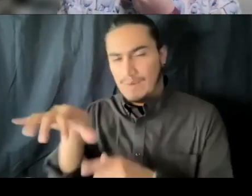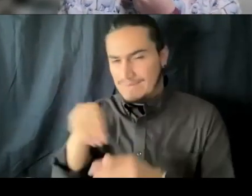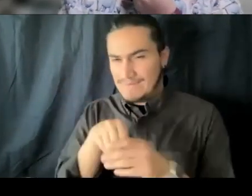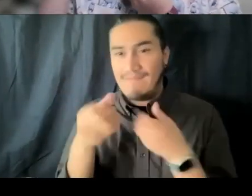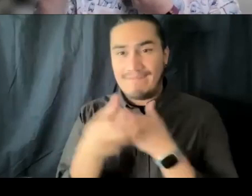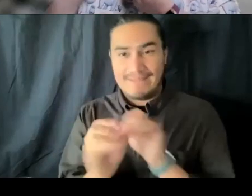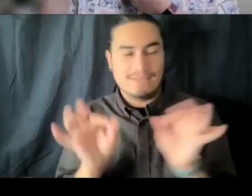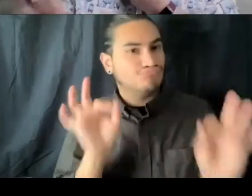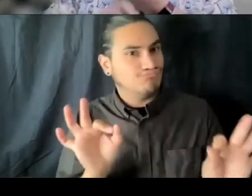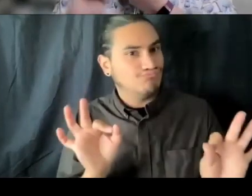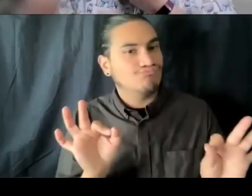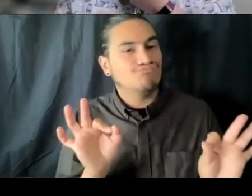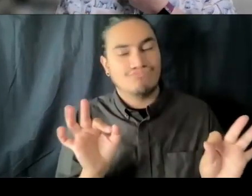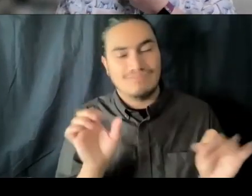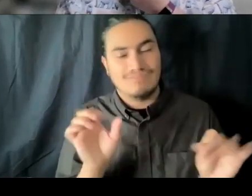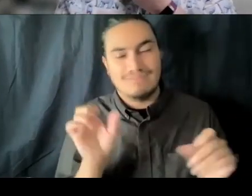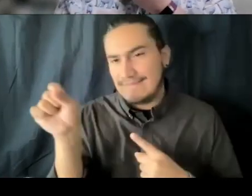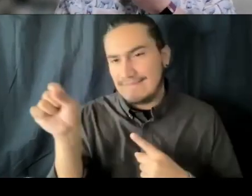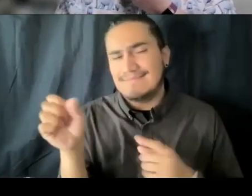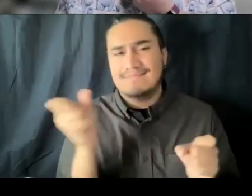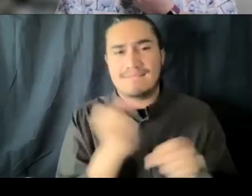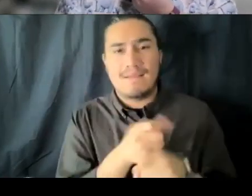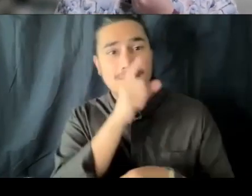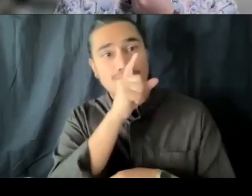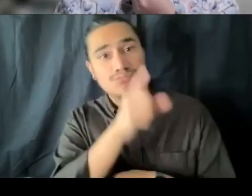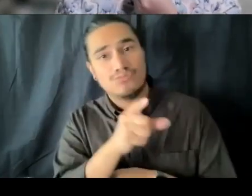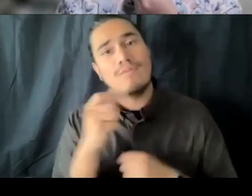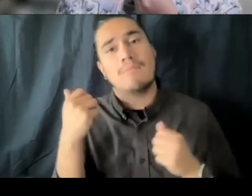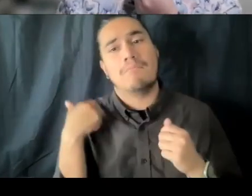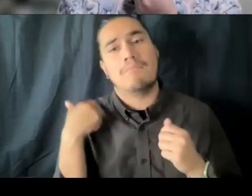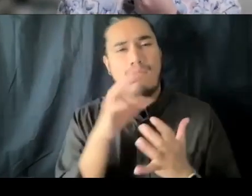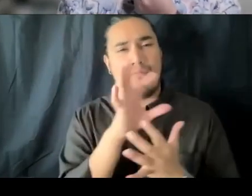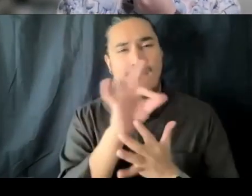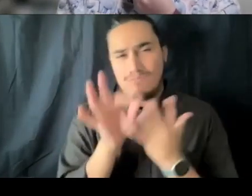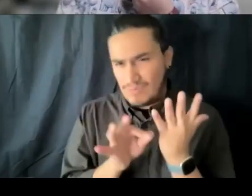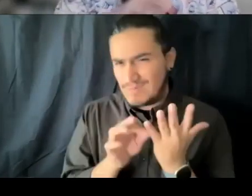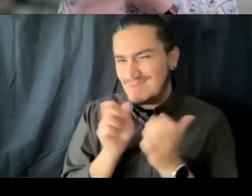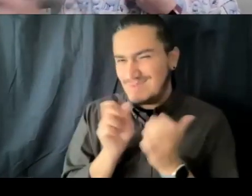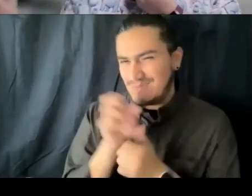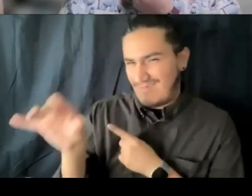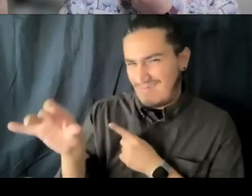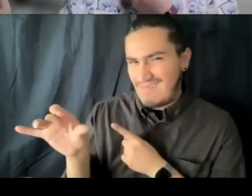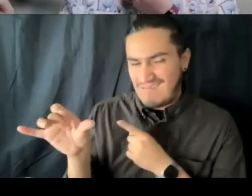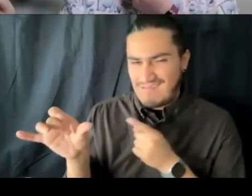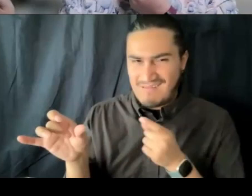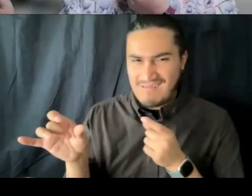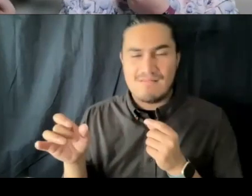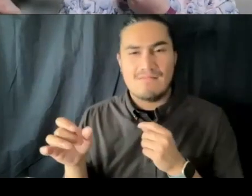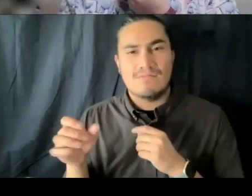And making sure there's choice around that. You know, really trauma-informed principles,